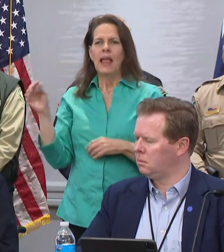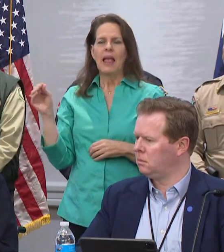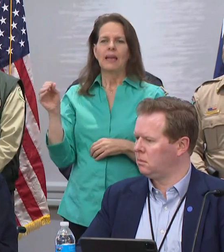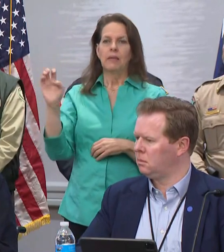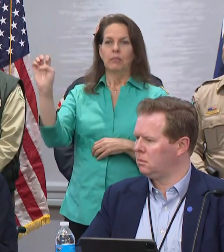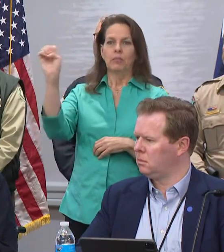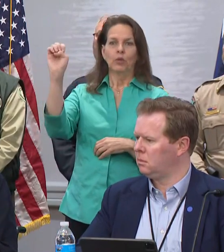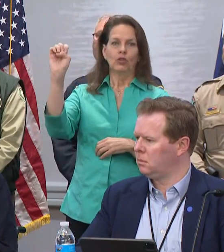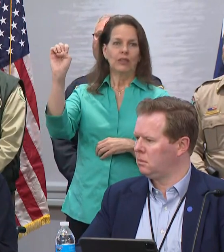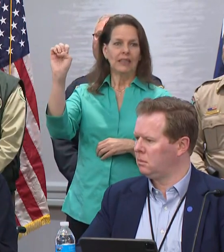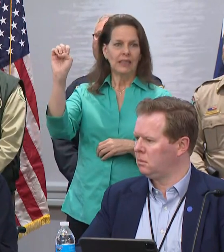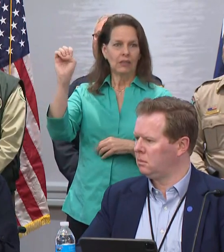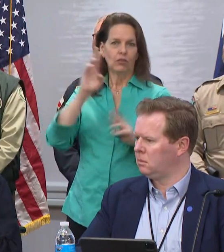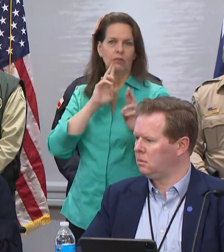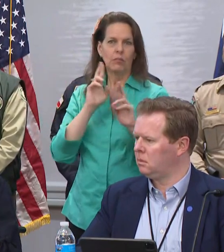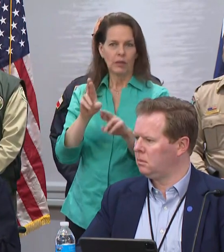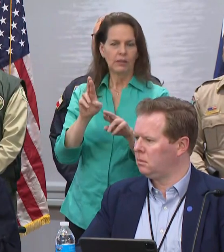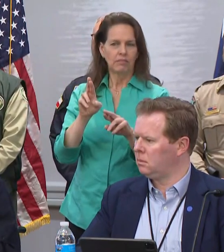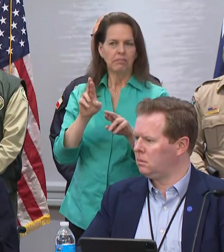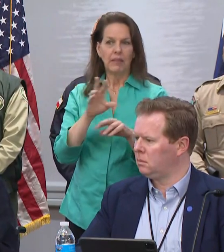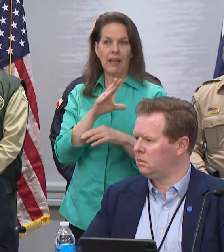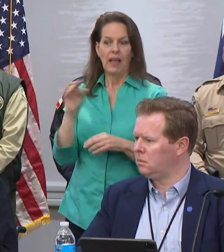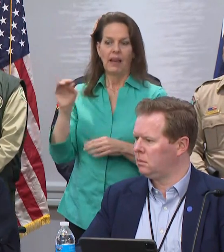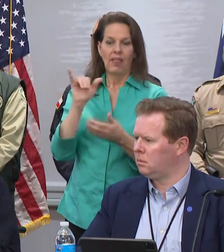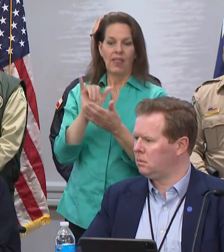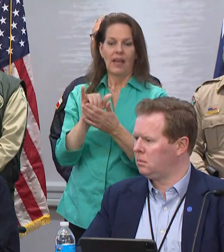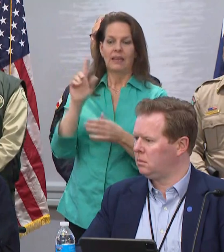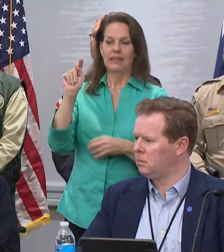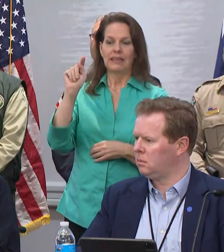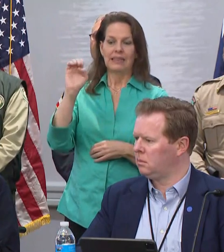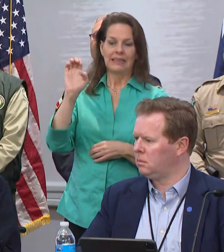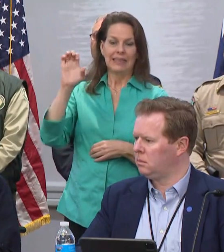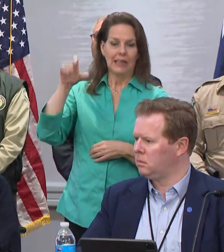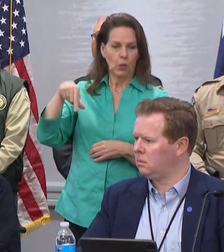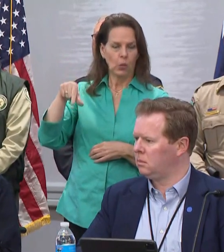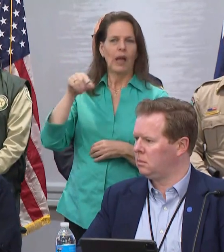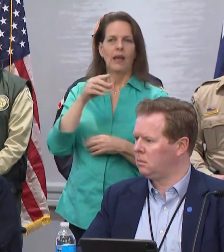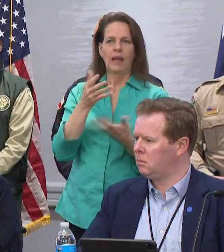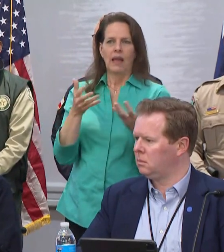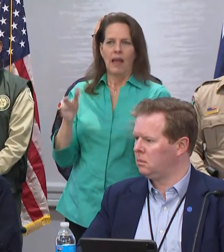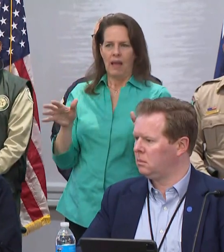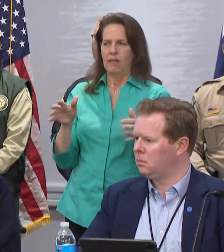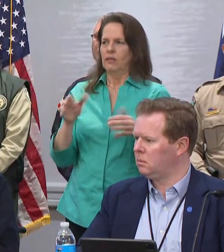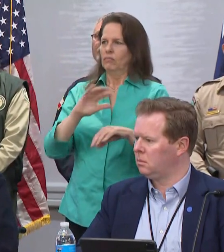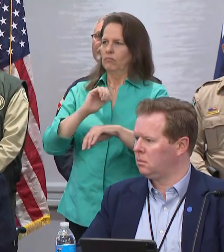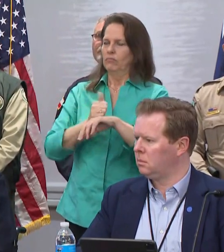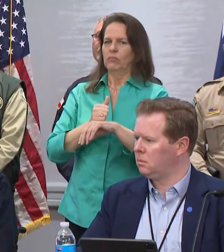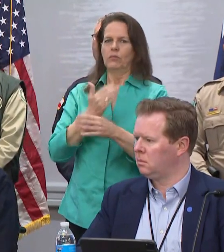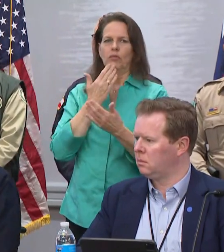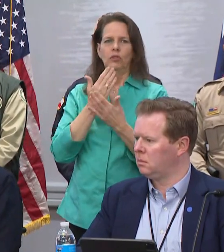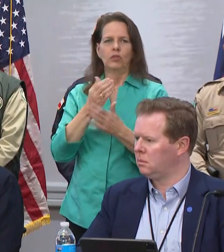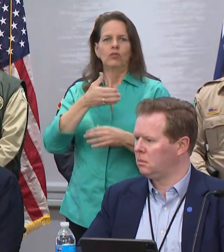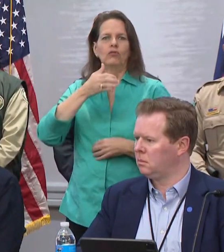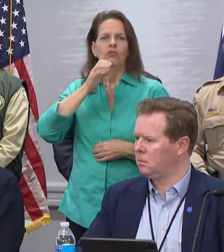The Texas Commission on Environmental Quality has notified public drinking water and wastewater systems.